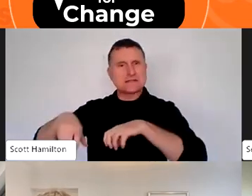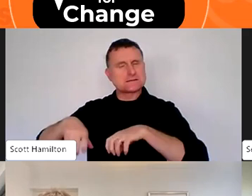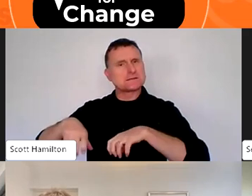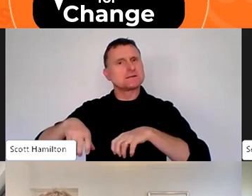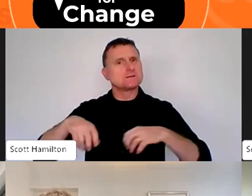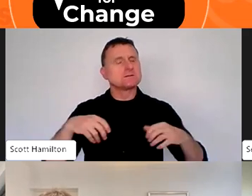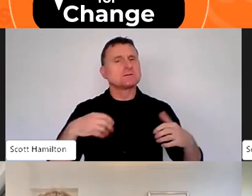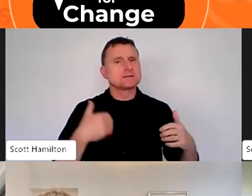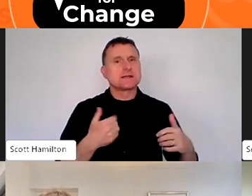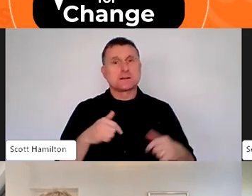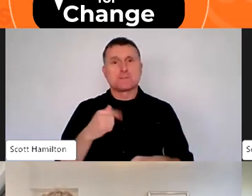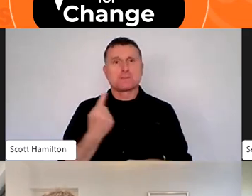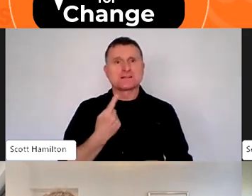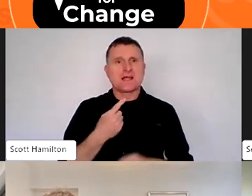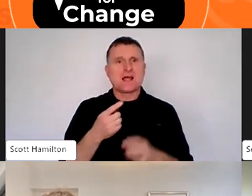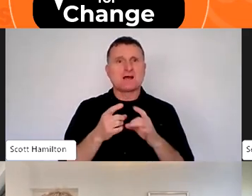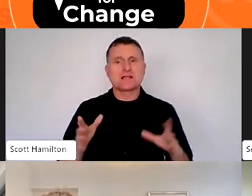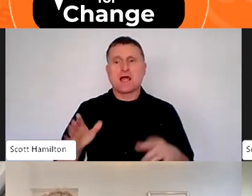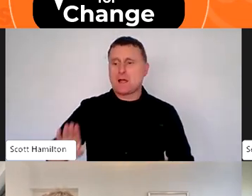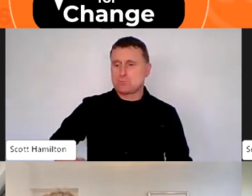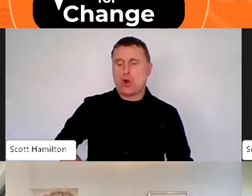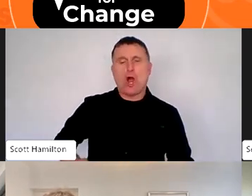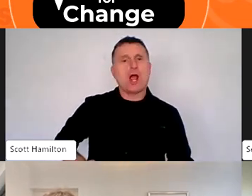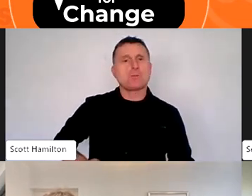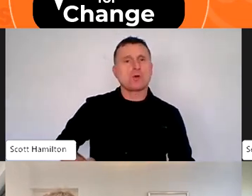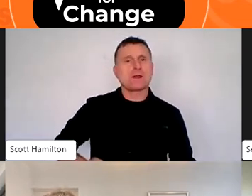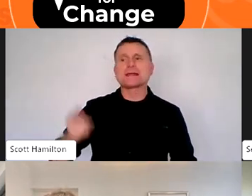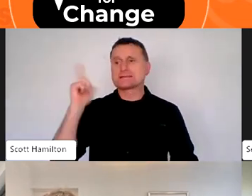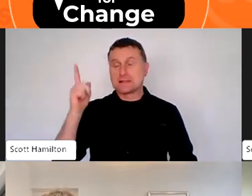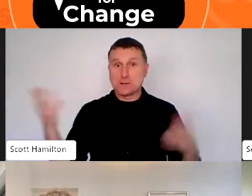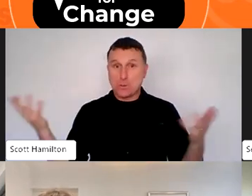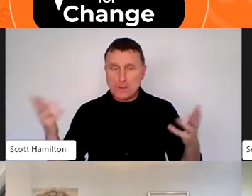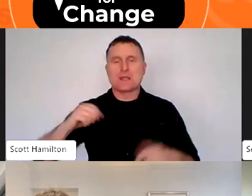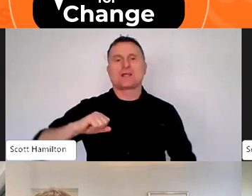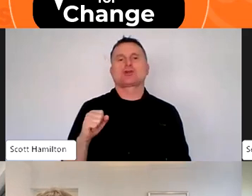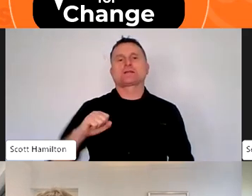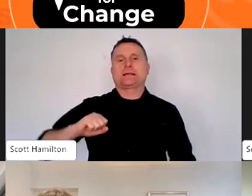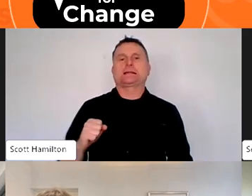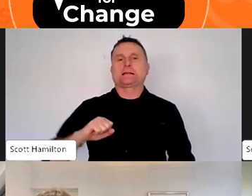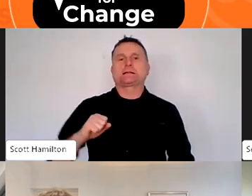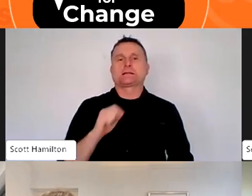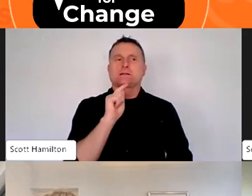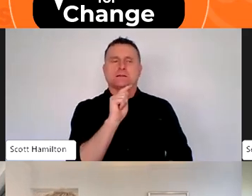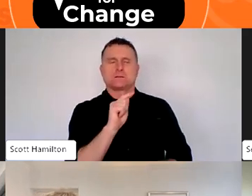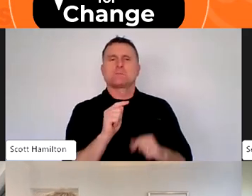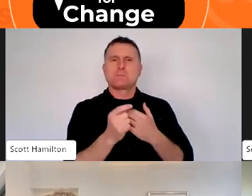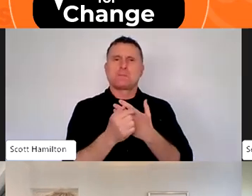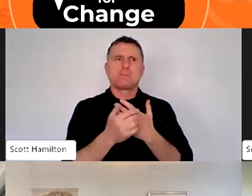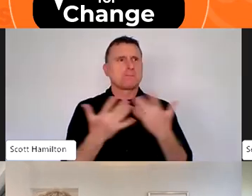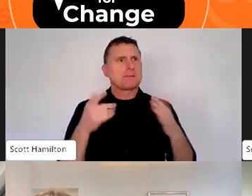back. I started my career as a primary teacher in Dunedin and have spent quite a few years since then working in teacher education